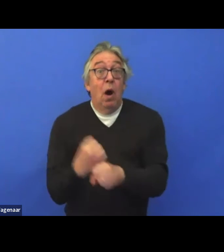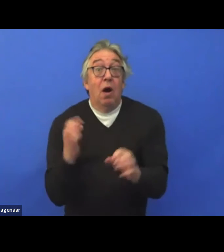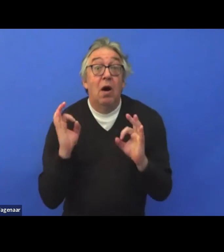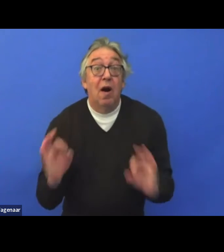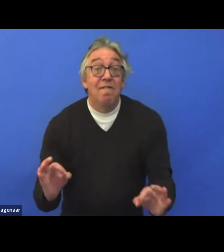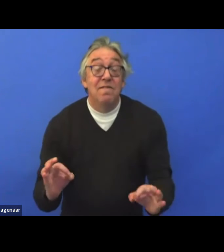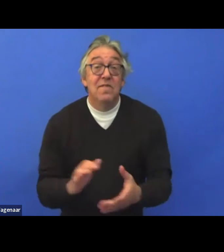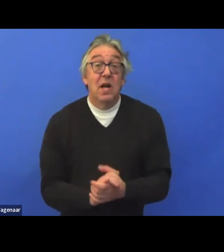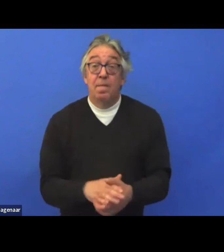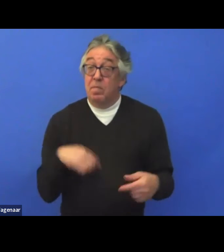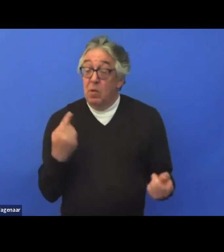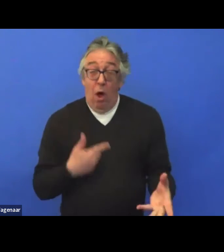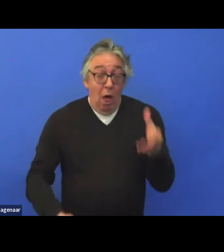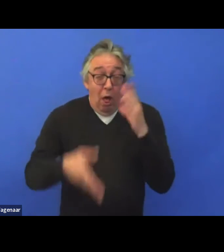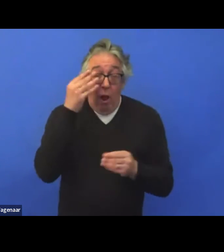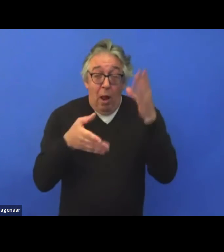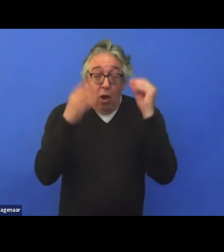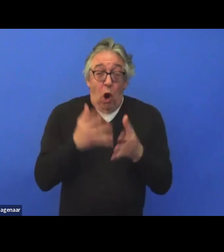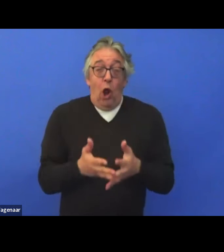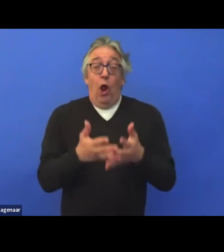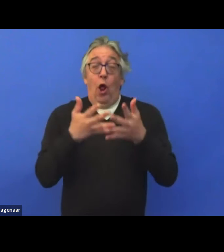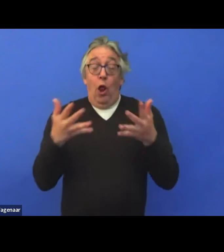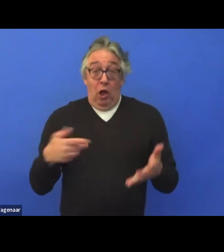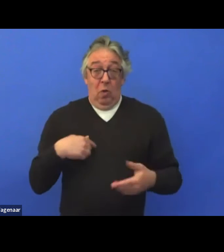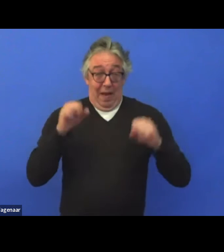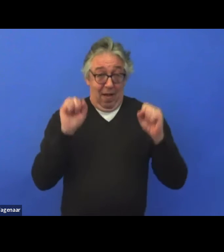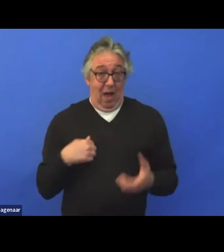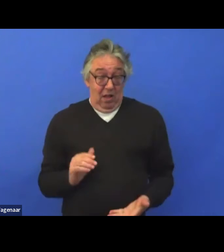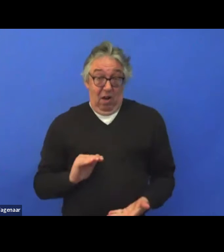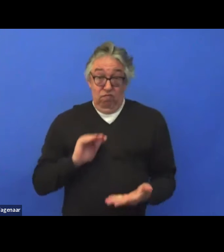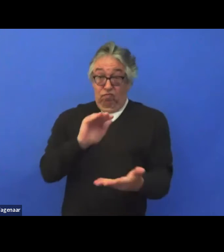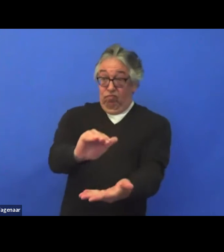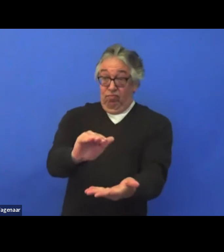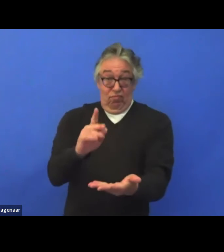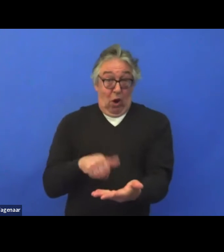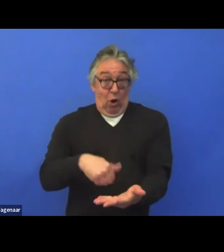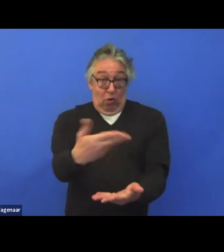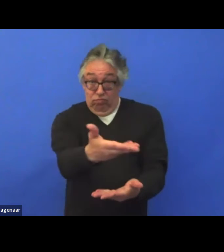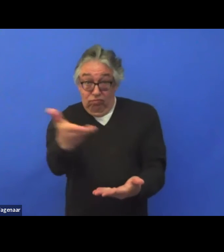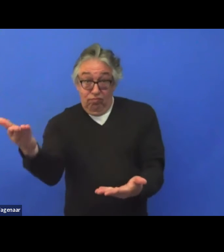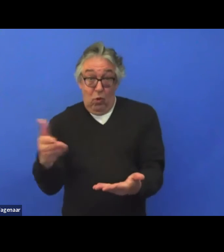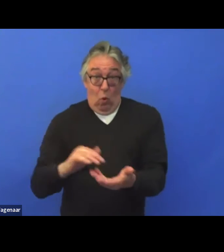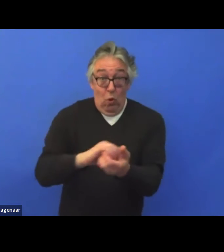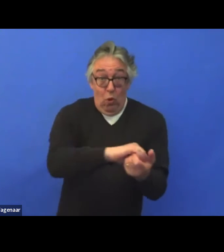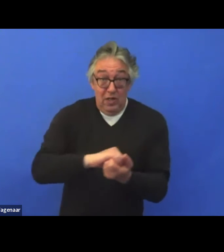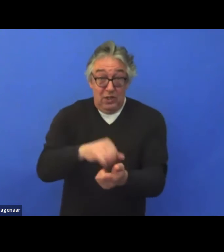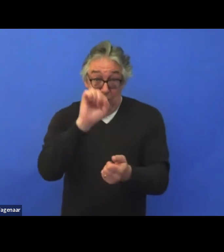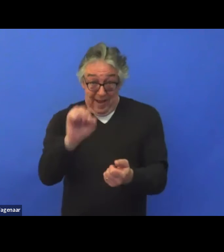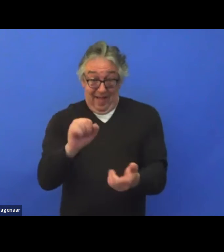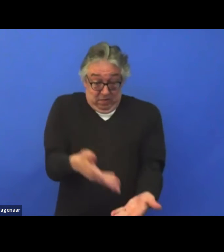by other organisations to implement these exciting new ideas. There are so many I can't choose them.